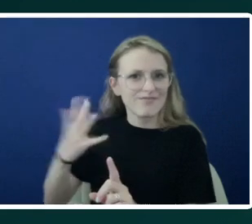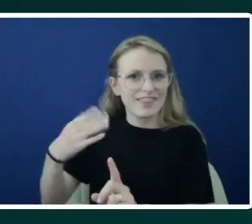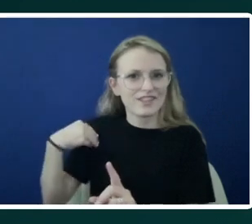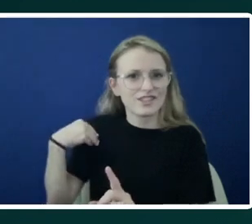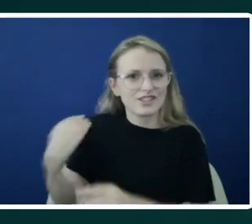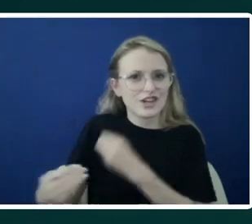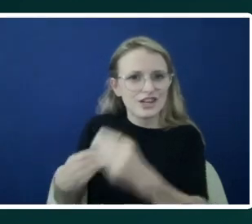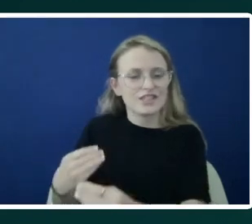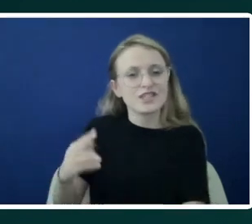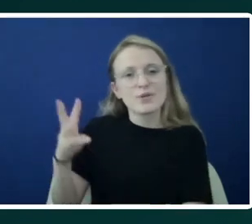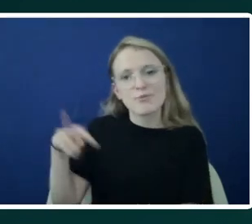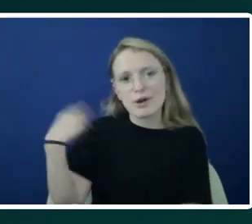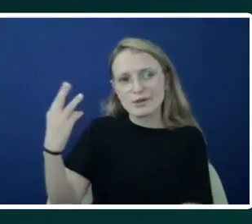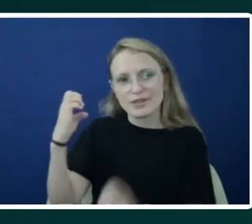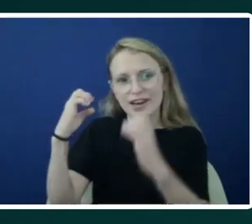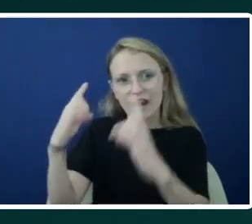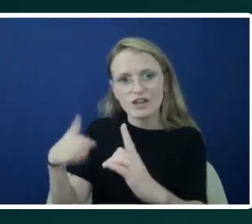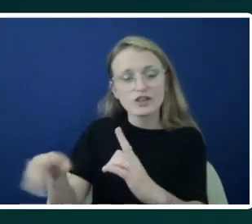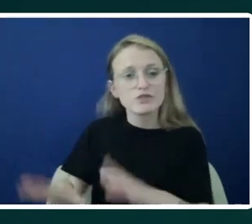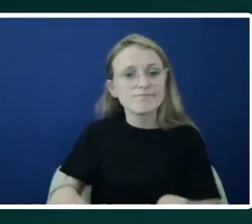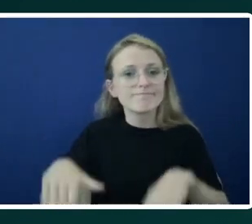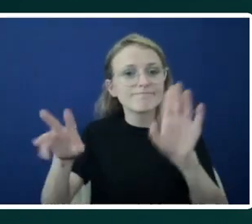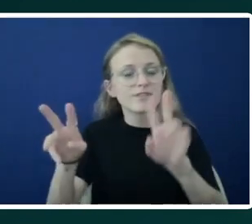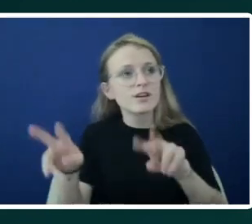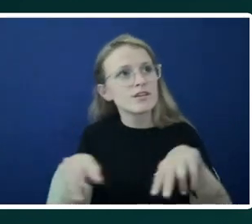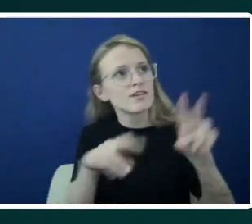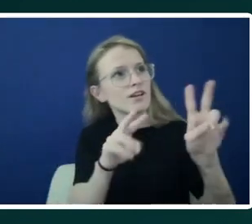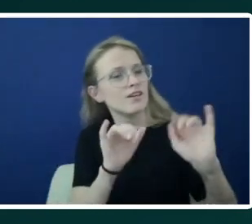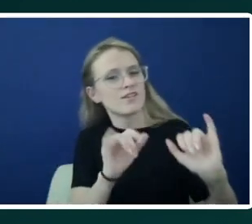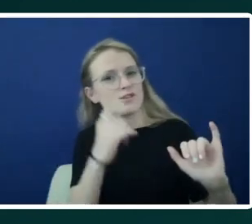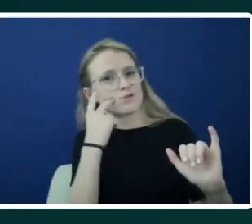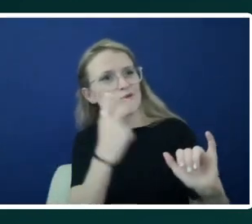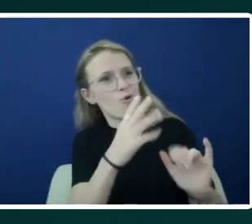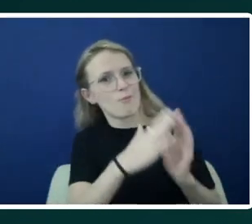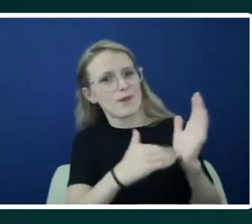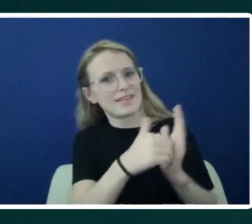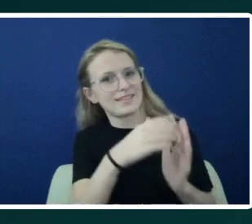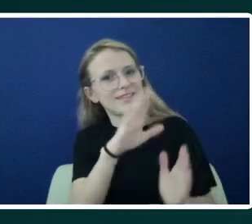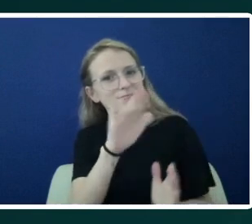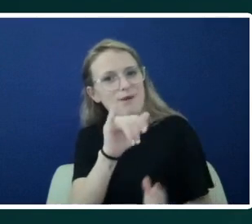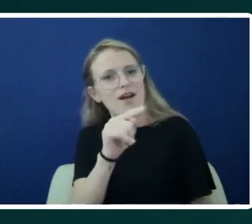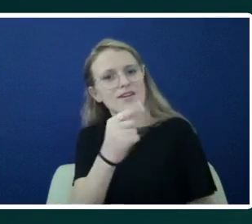who grew up seeing a painting by Thomas Hunter of, if I'm remembering correctly,